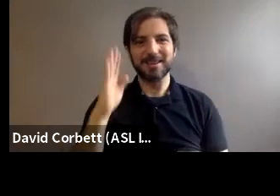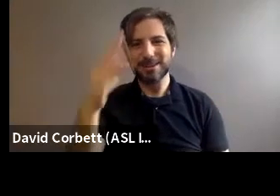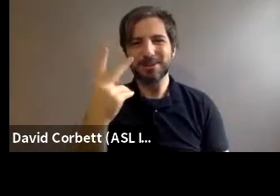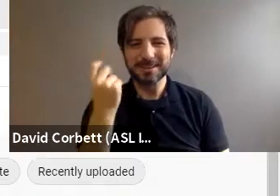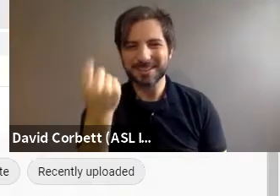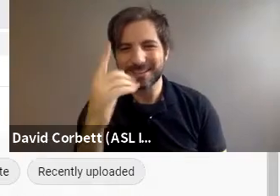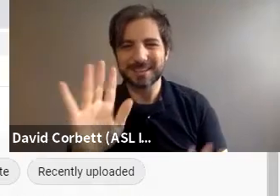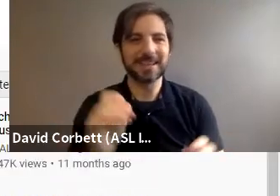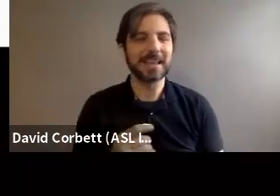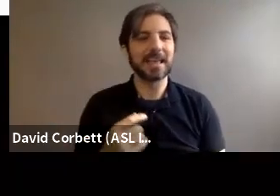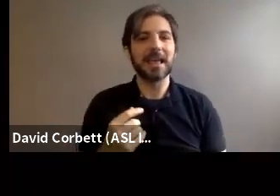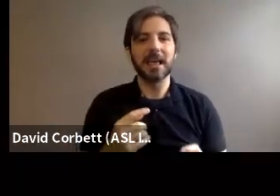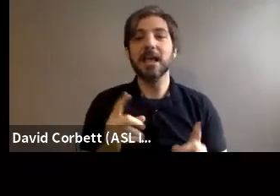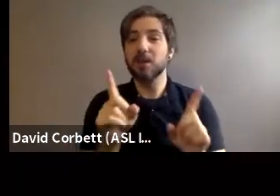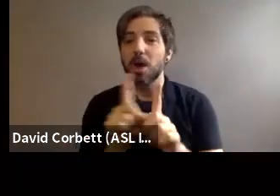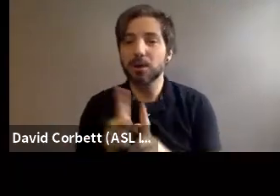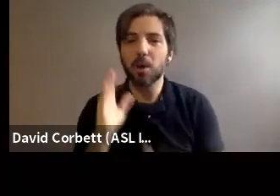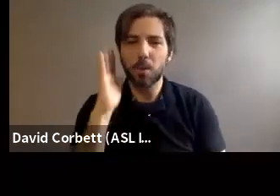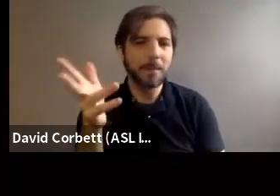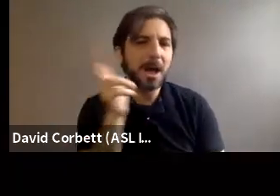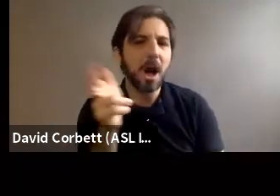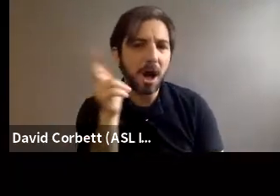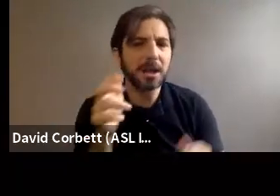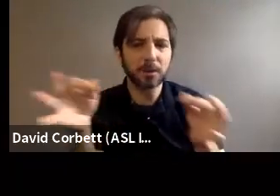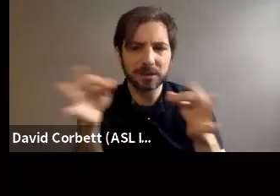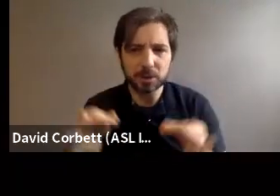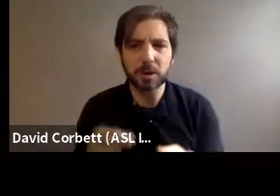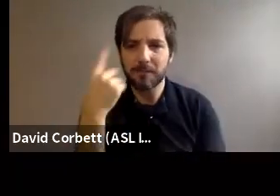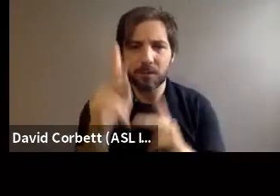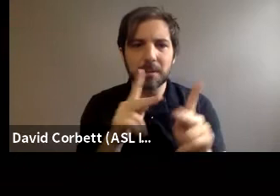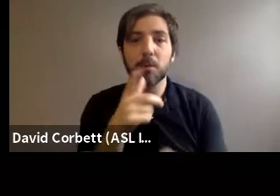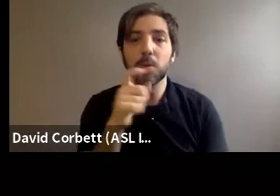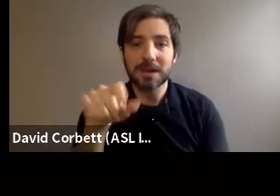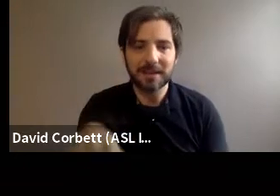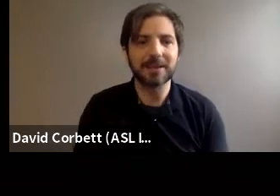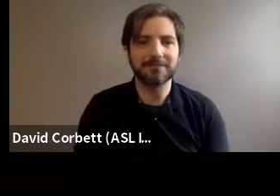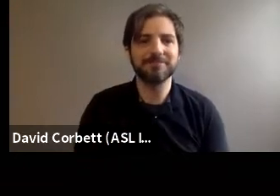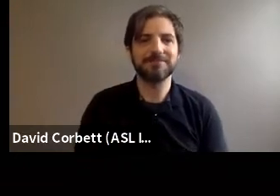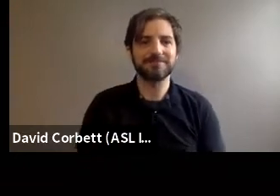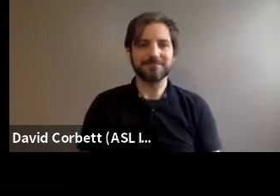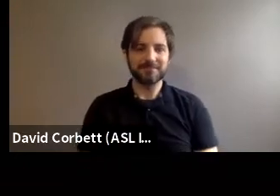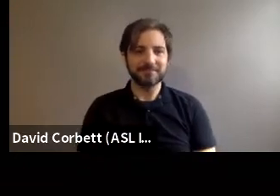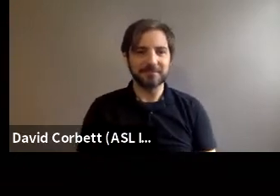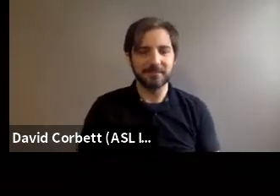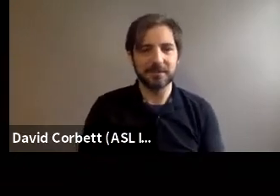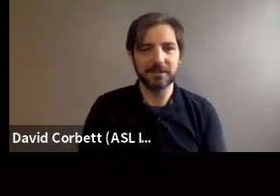And it's also going to be audio described for people who need that.